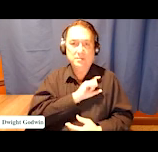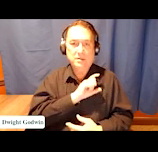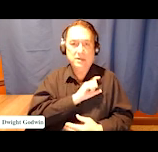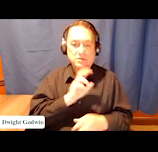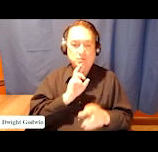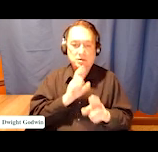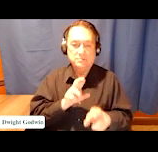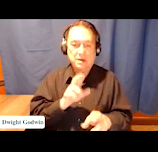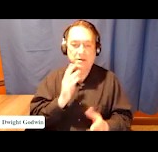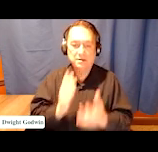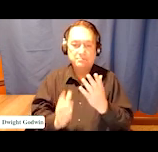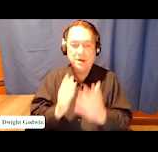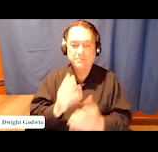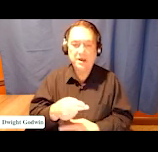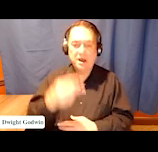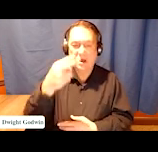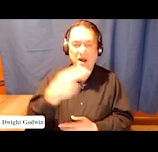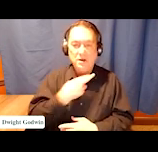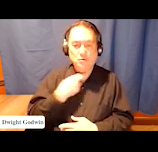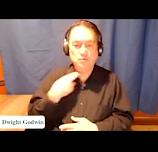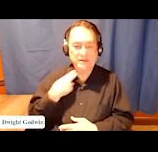might be higher risk of issues.